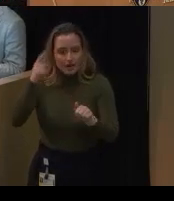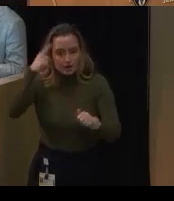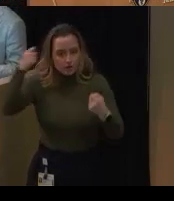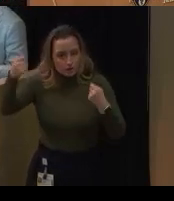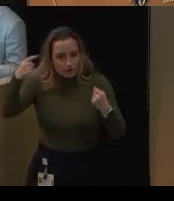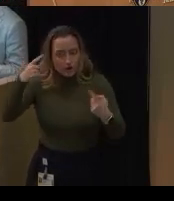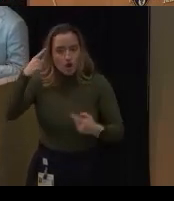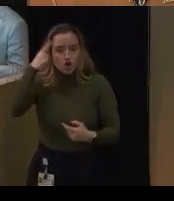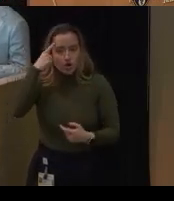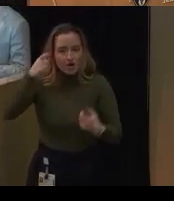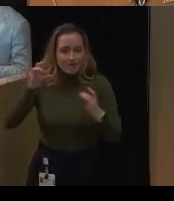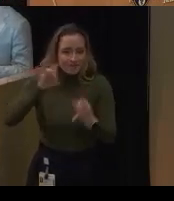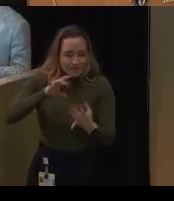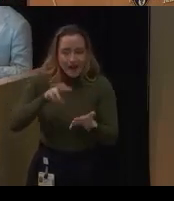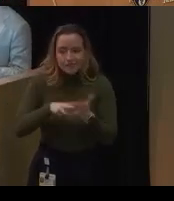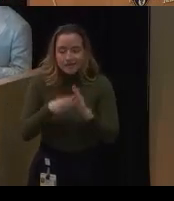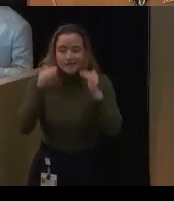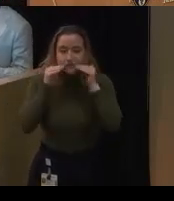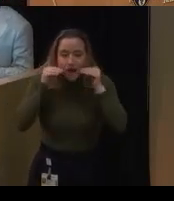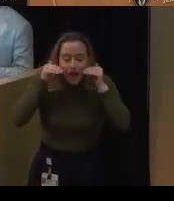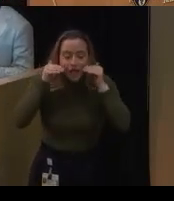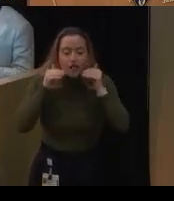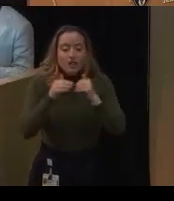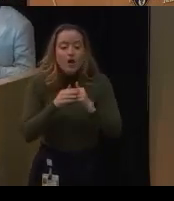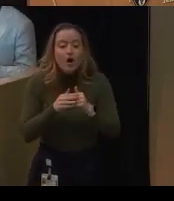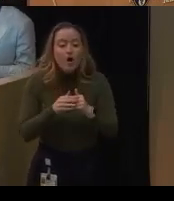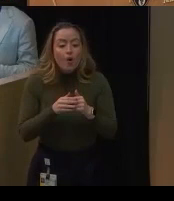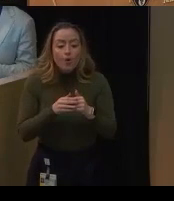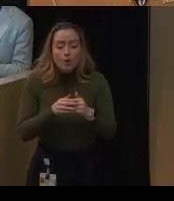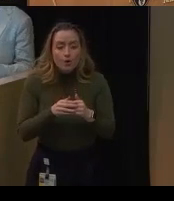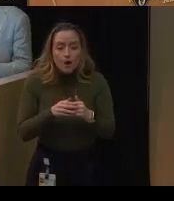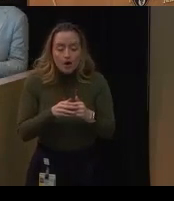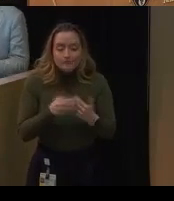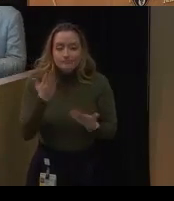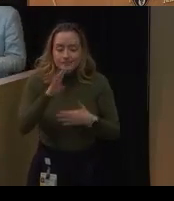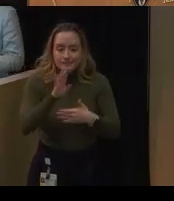could be a smiley face a bar graph a number something like that something that's easily